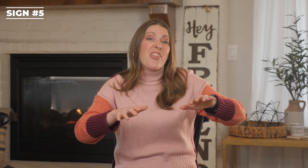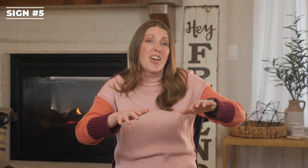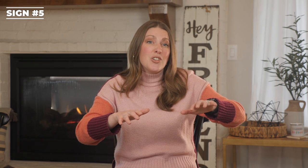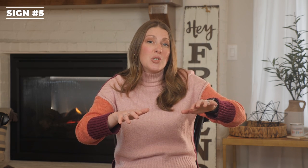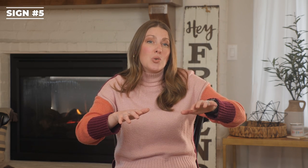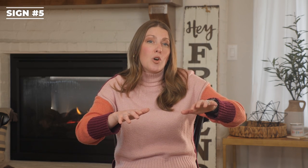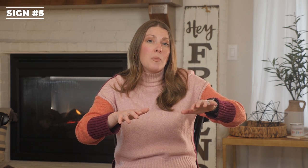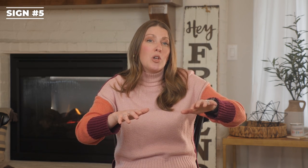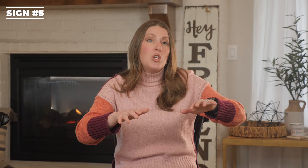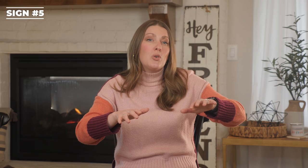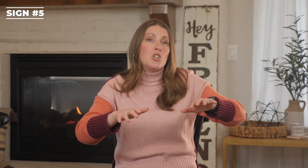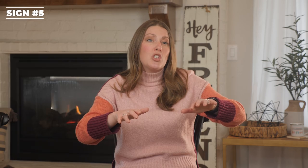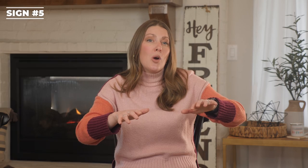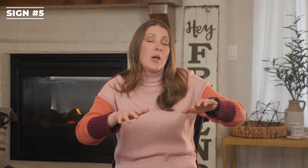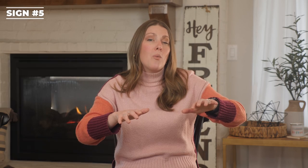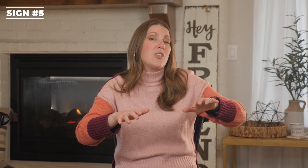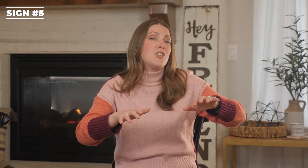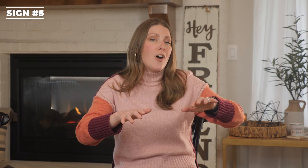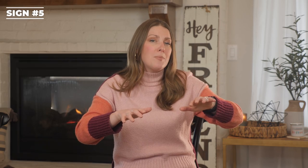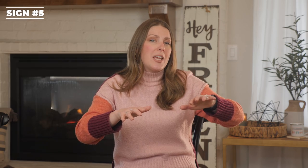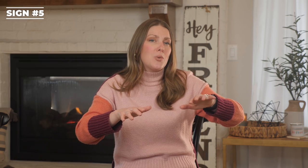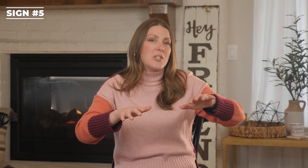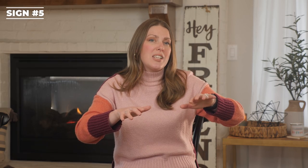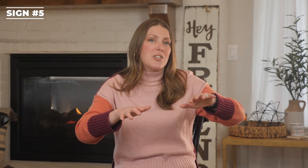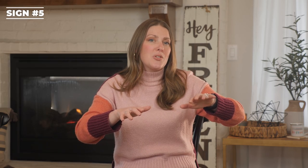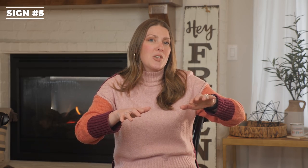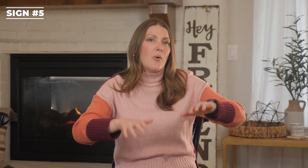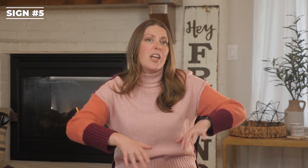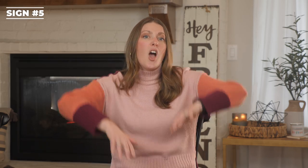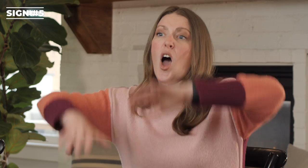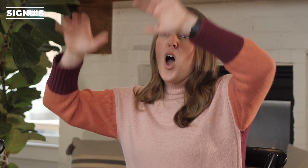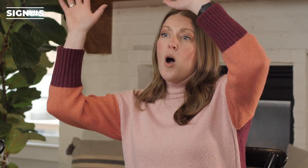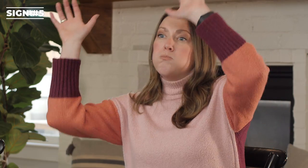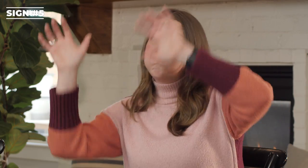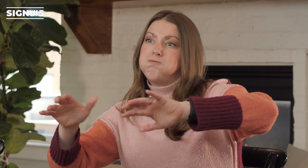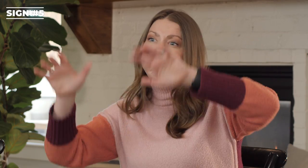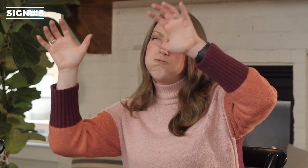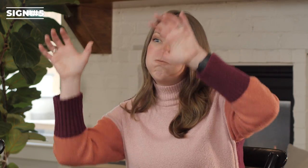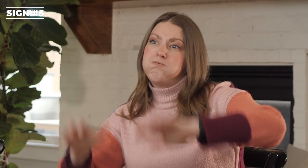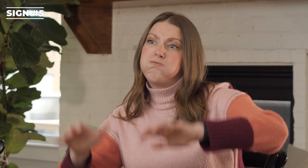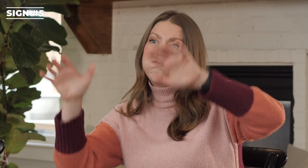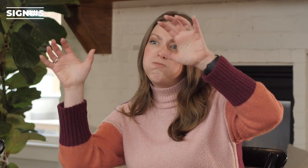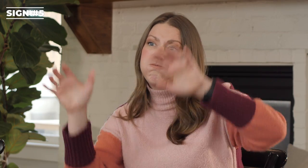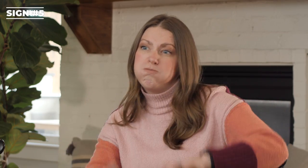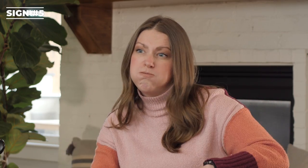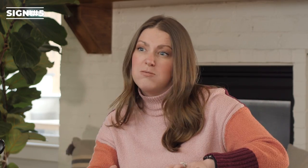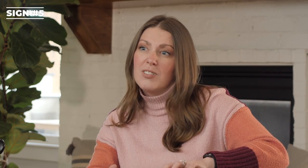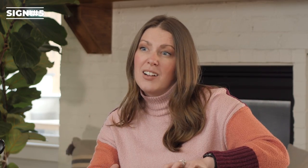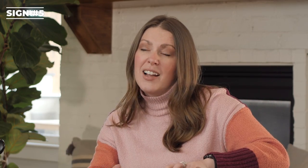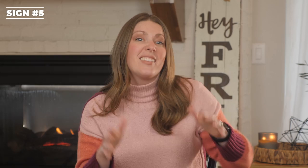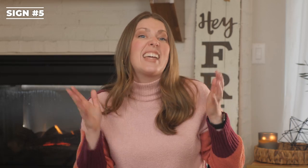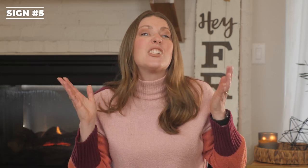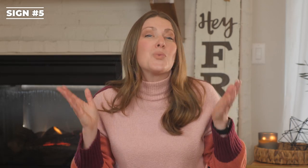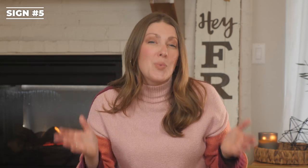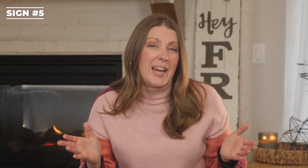it's a thunderstorm you could show it with non-manual signals going, like it's